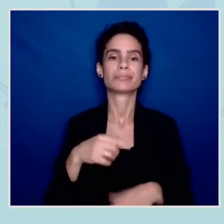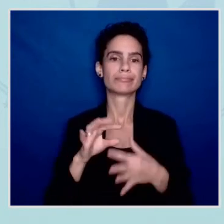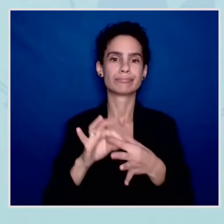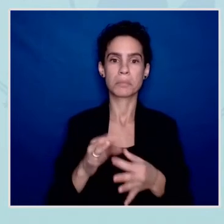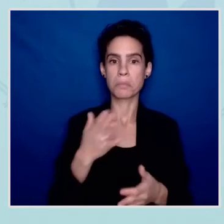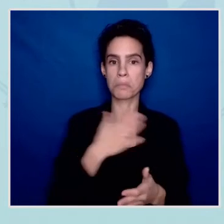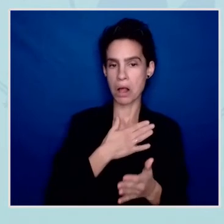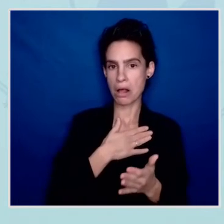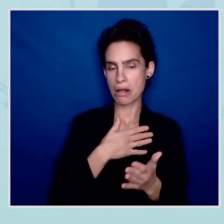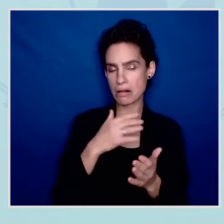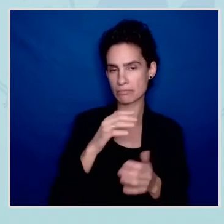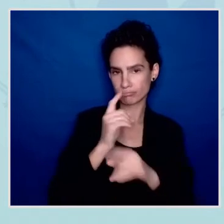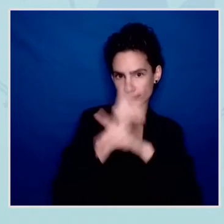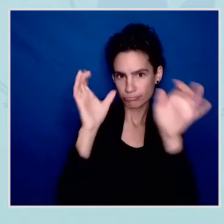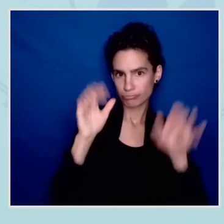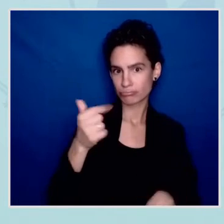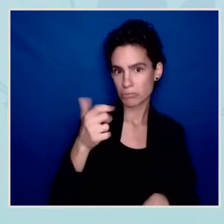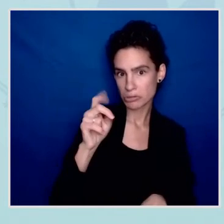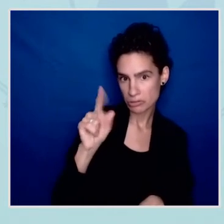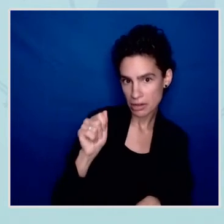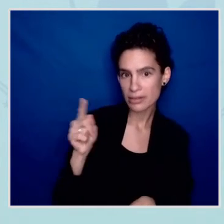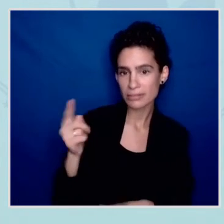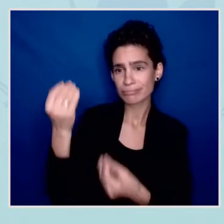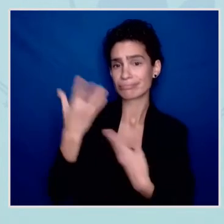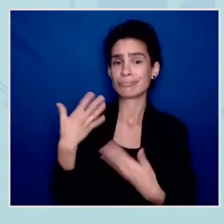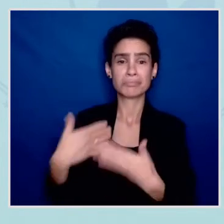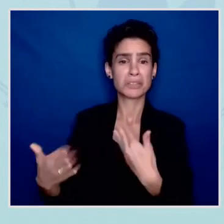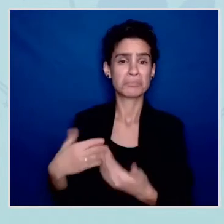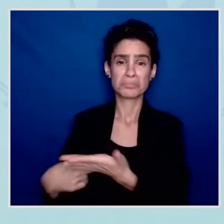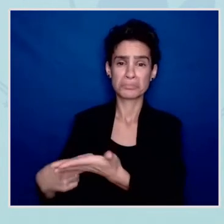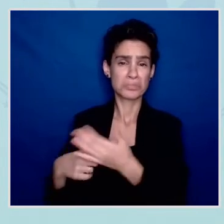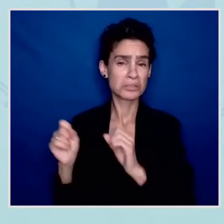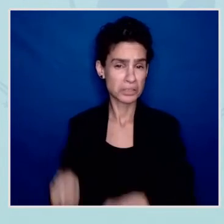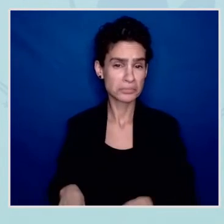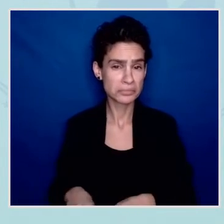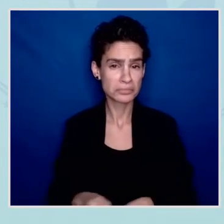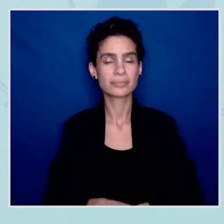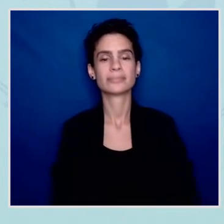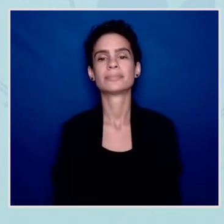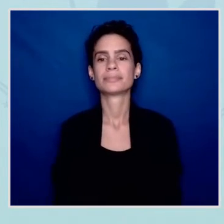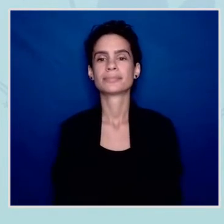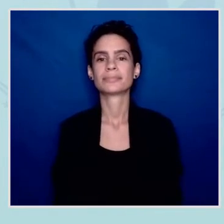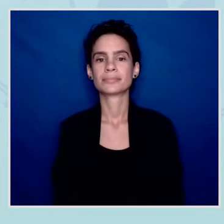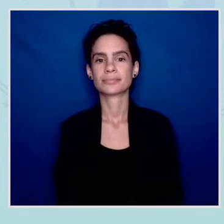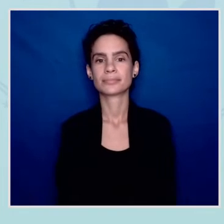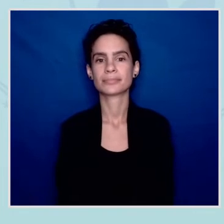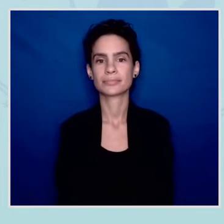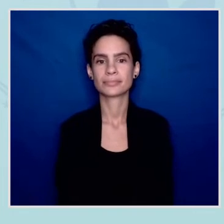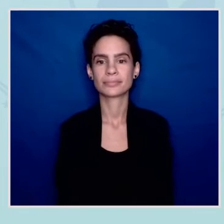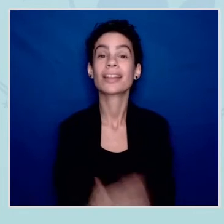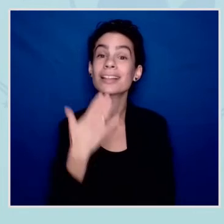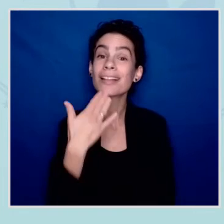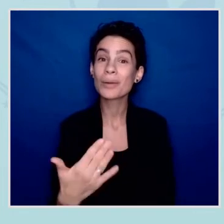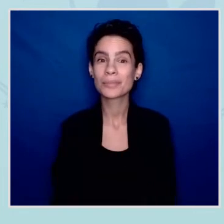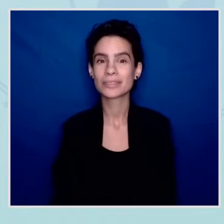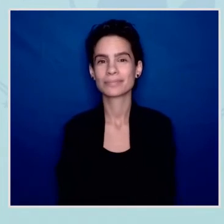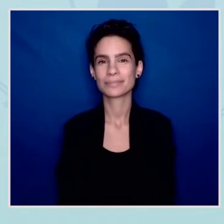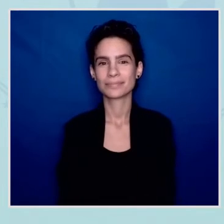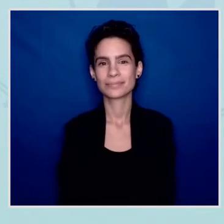DECISION FOR THE CONGRESS TO MAKE. I'M FOCUSED ON MY JOB. DID YOU SPEAK WITH HOUSE SPEAKER PELOSI BEFORE THIS DECISION WAS MADE OR IS THAT CONVERSATION THAT IS STILL